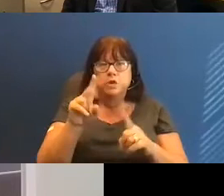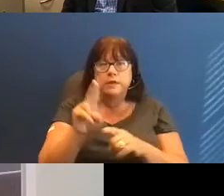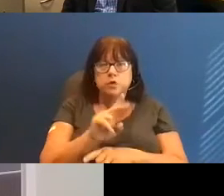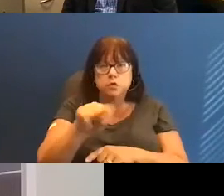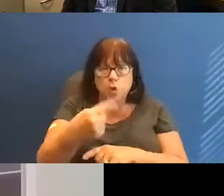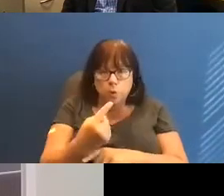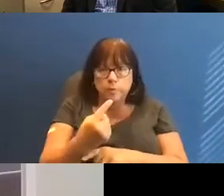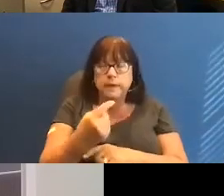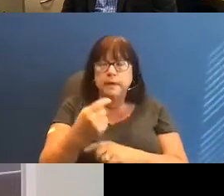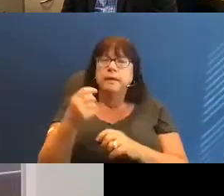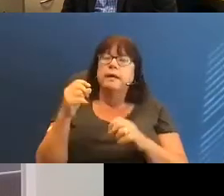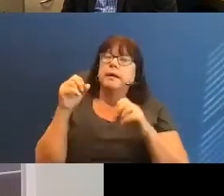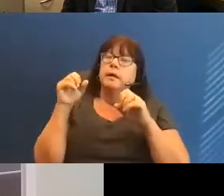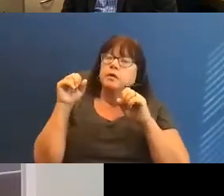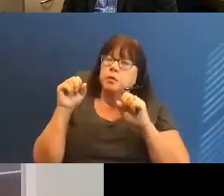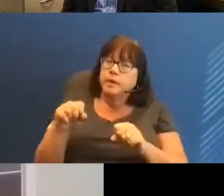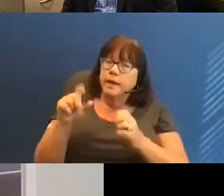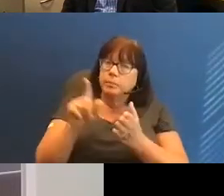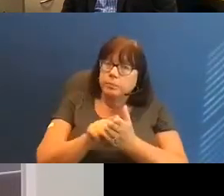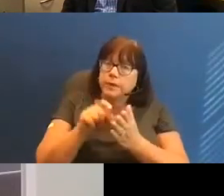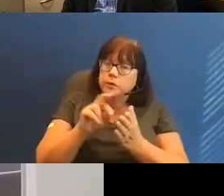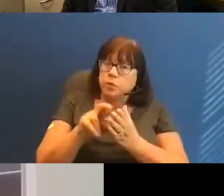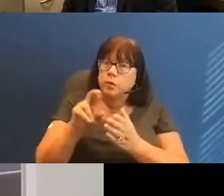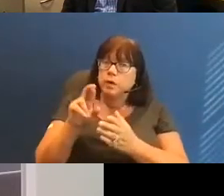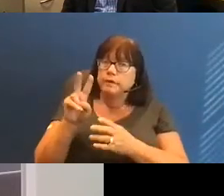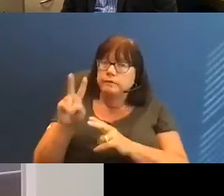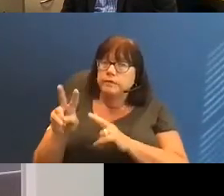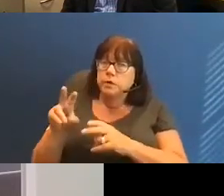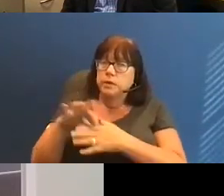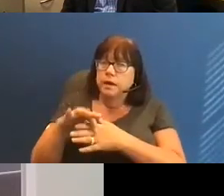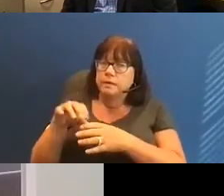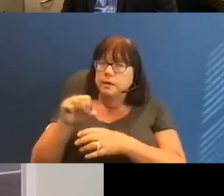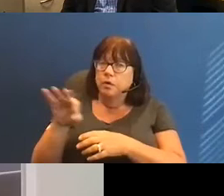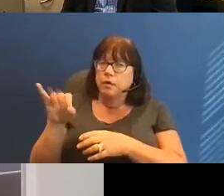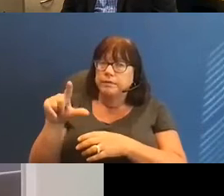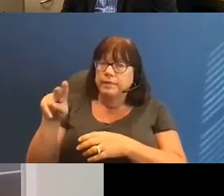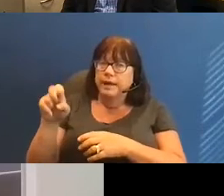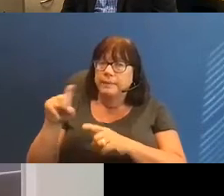or review content offline, but it varies by title or publisher. So this is copyrighted content and